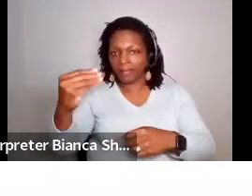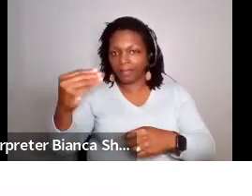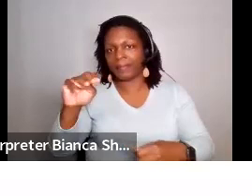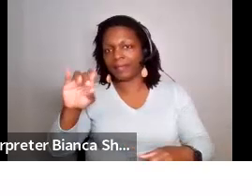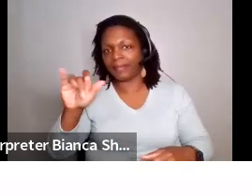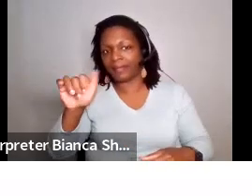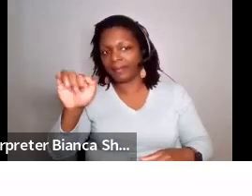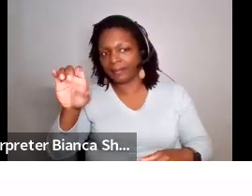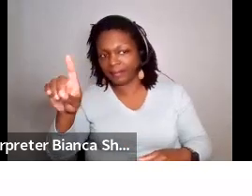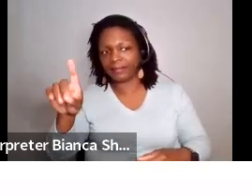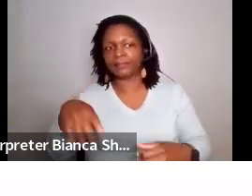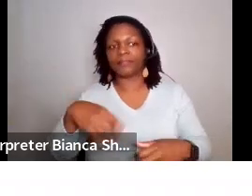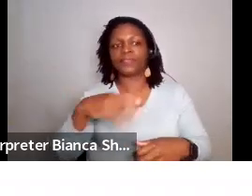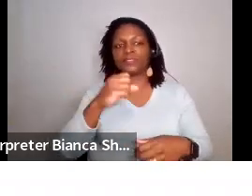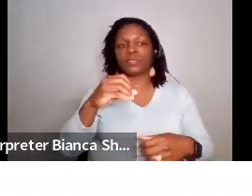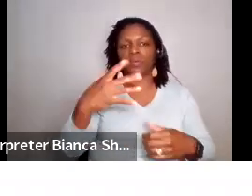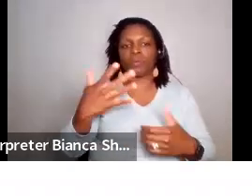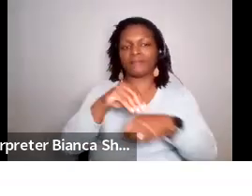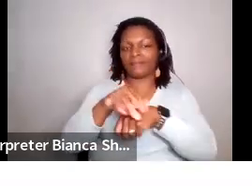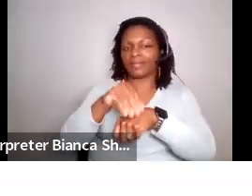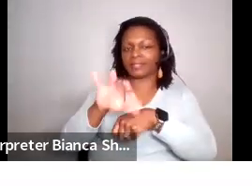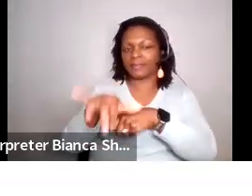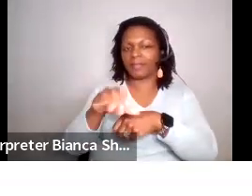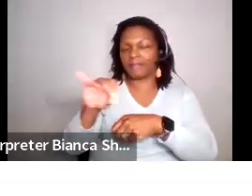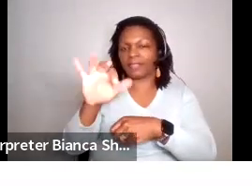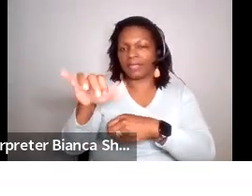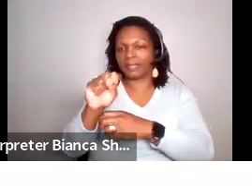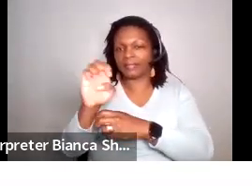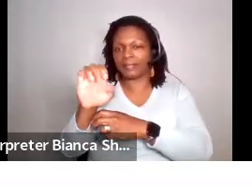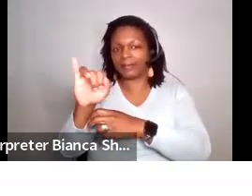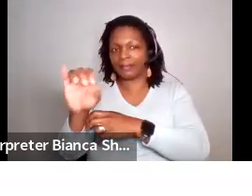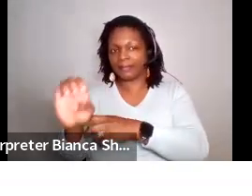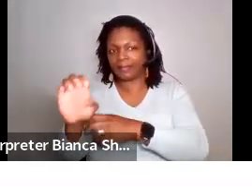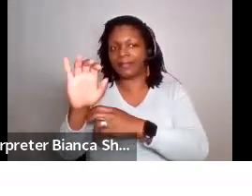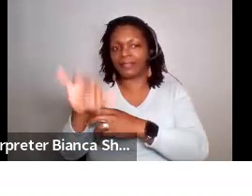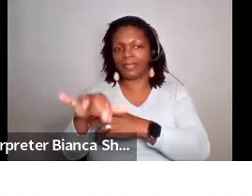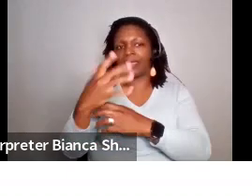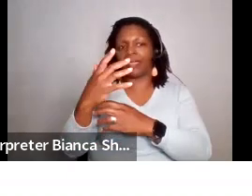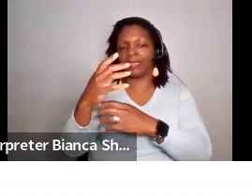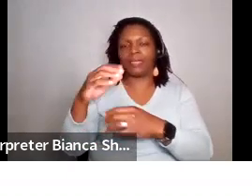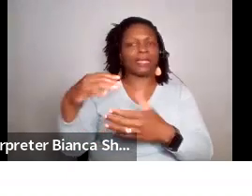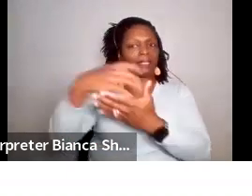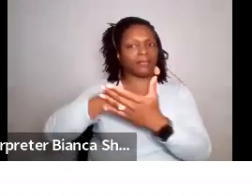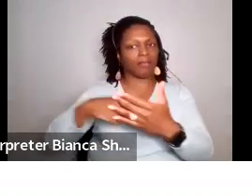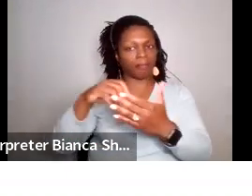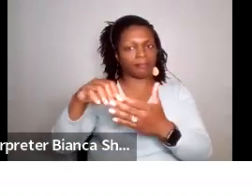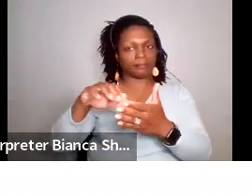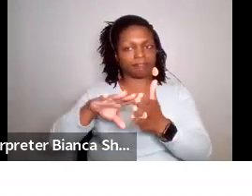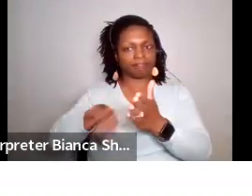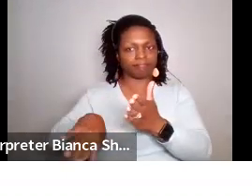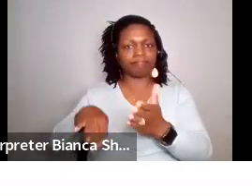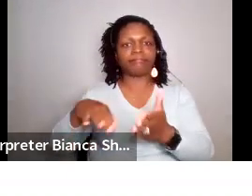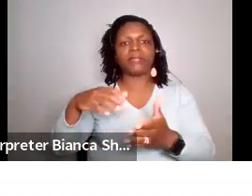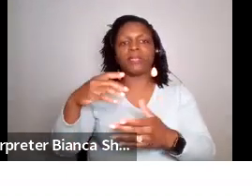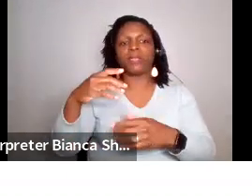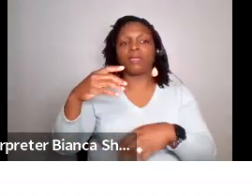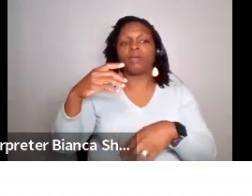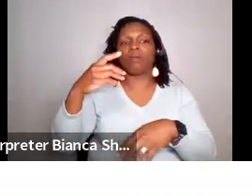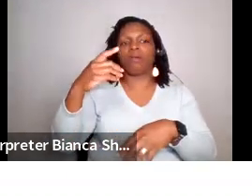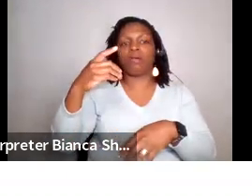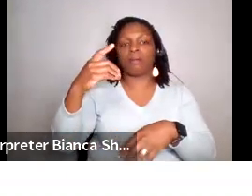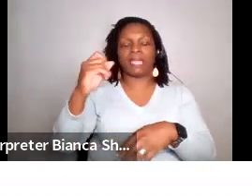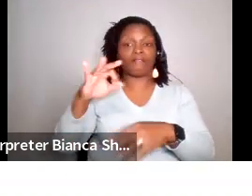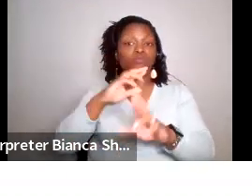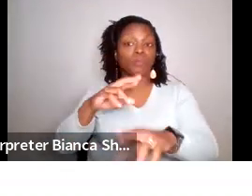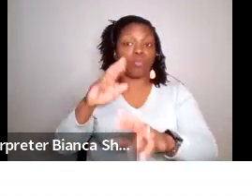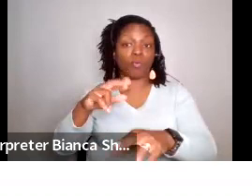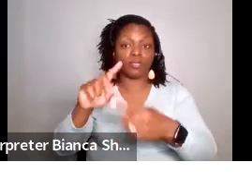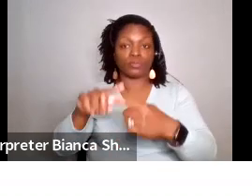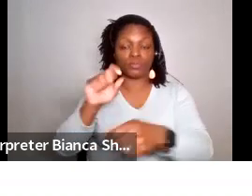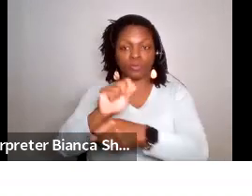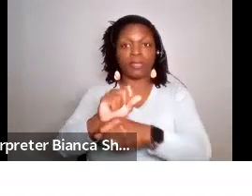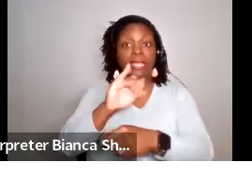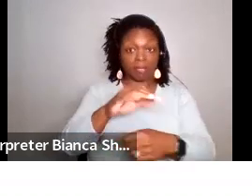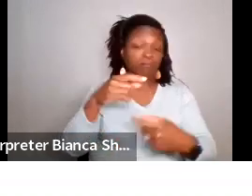And it's our need to self security. Now, the student earned income exclusion provides ringfish protection for his Ssi as long as he's engaged in school.